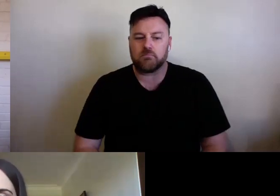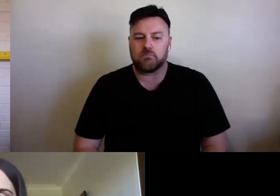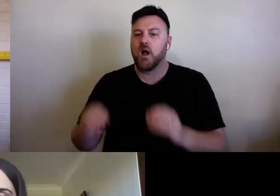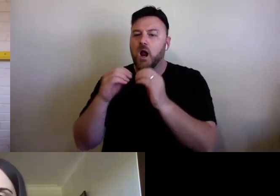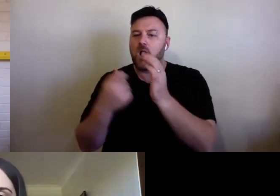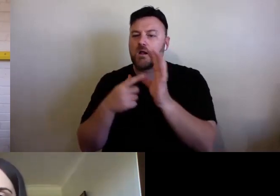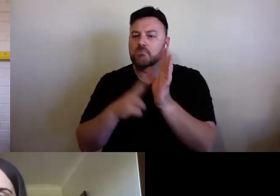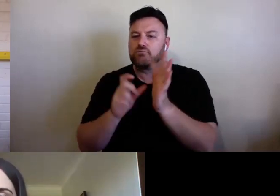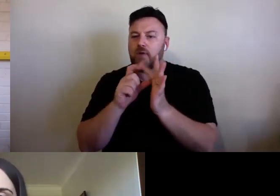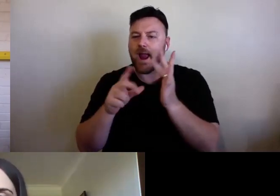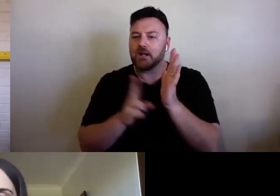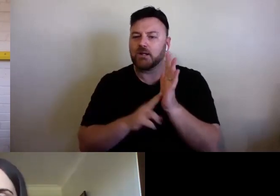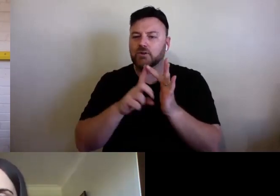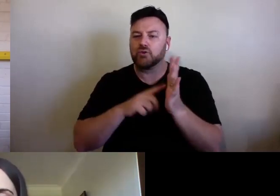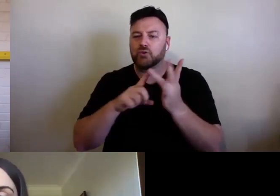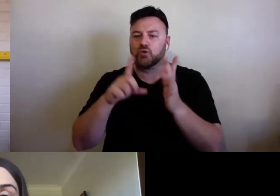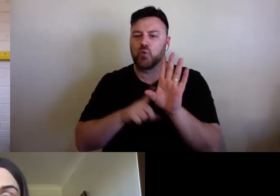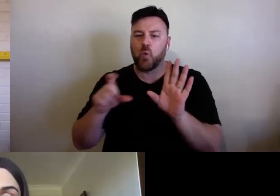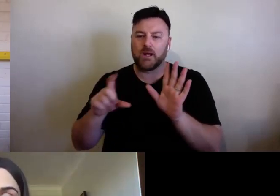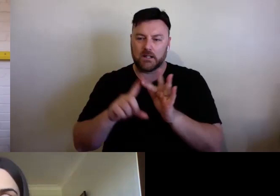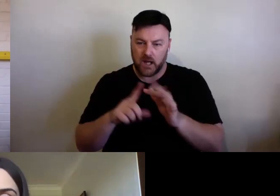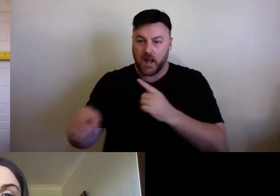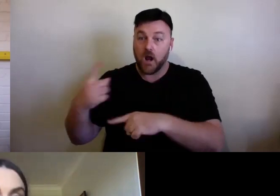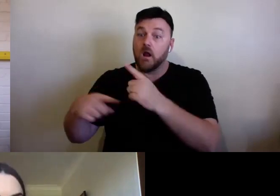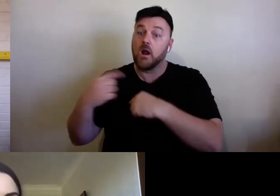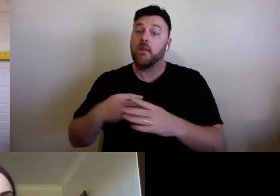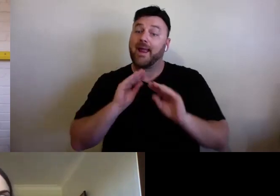teaching violin online and students seem more engaged. I'm wondering if